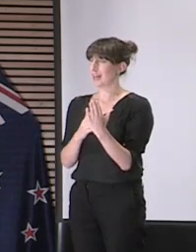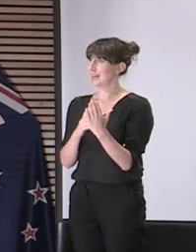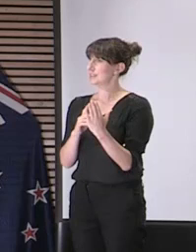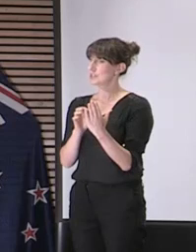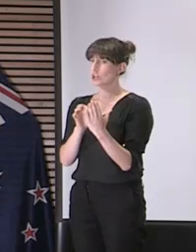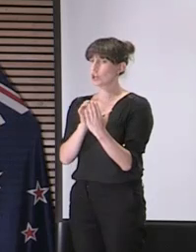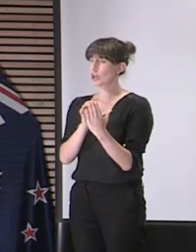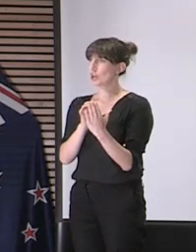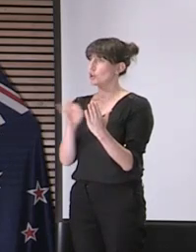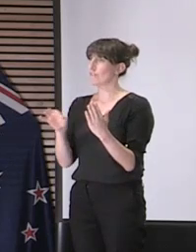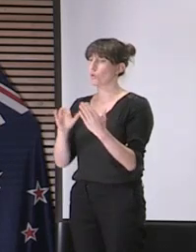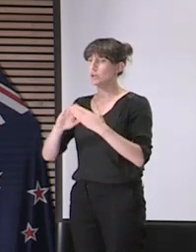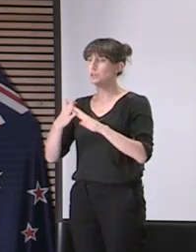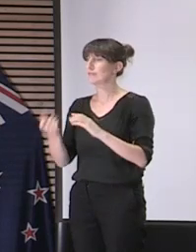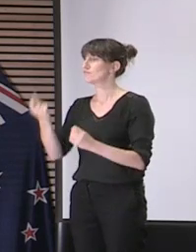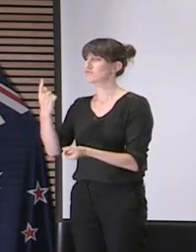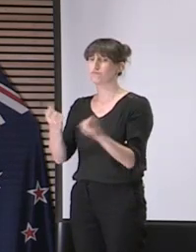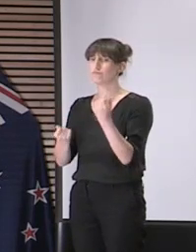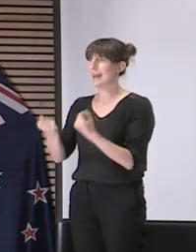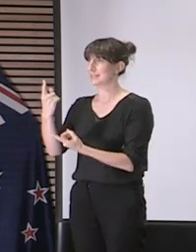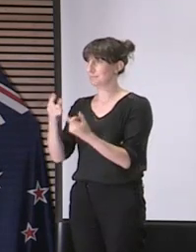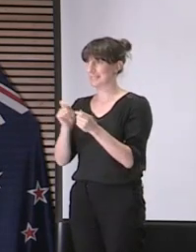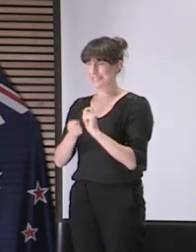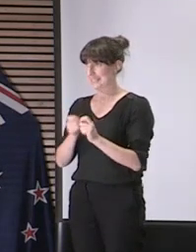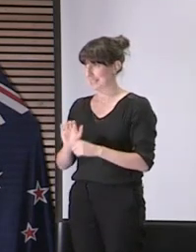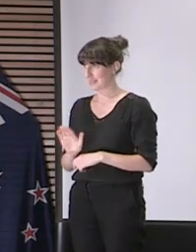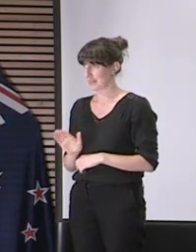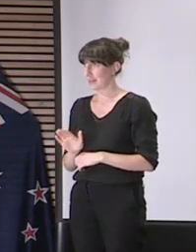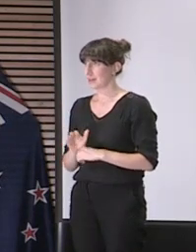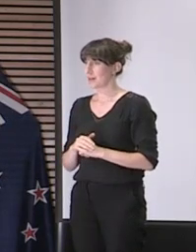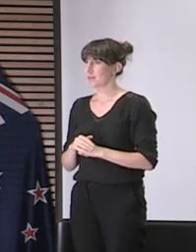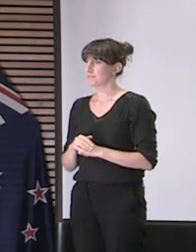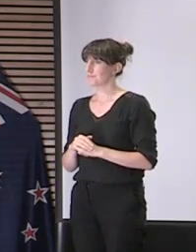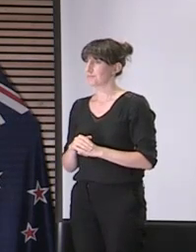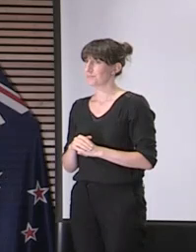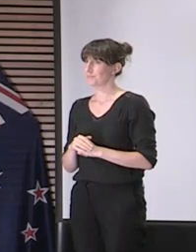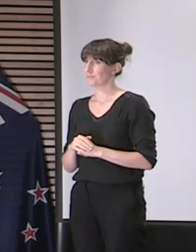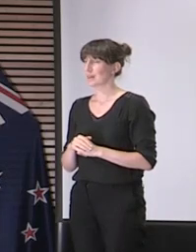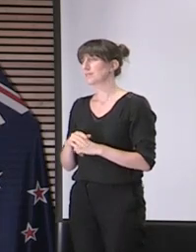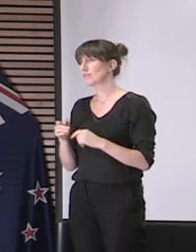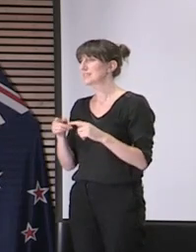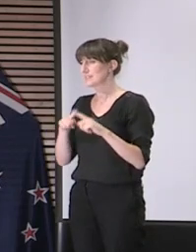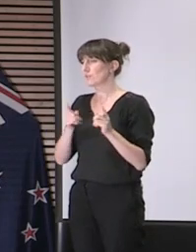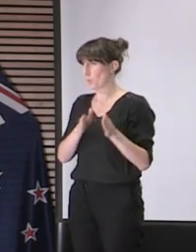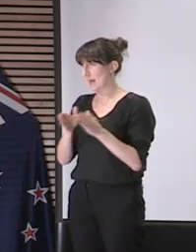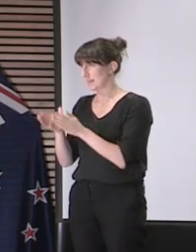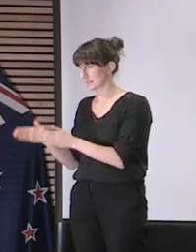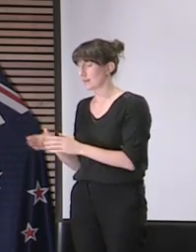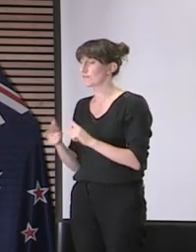case definition is not designed to support or identify when we should do community testing. Any community testing would be